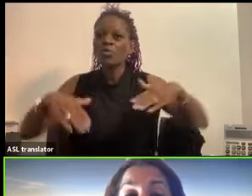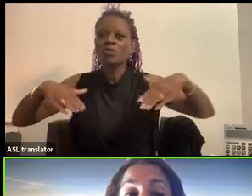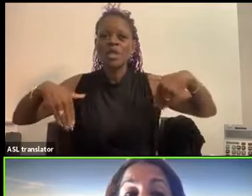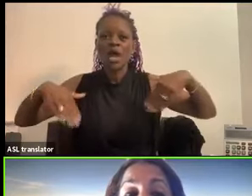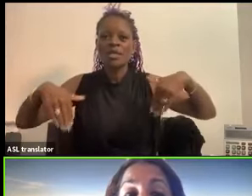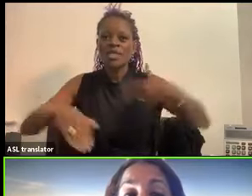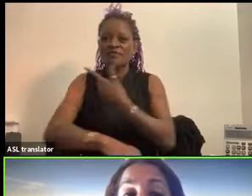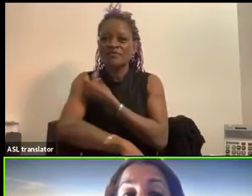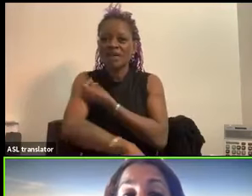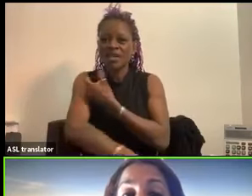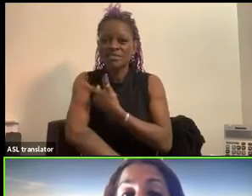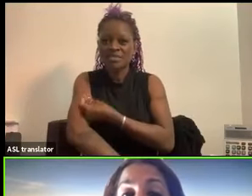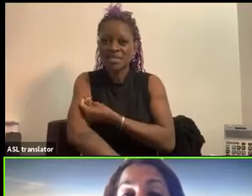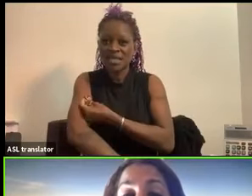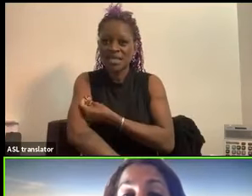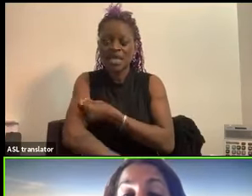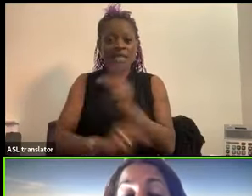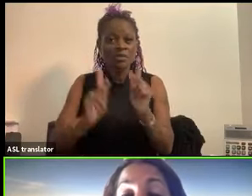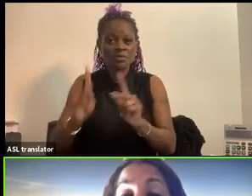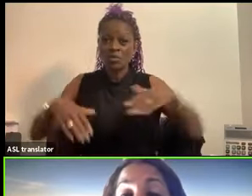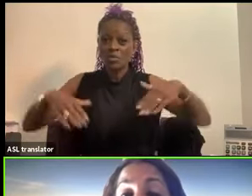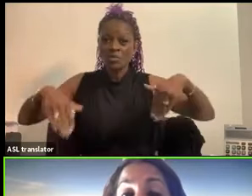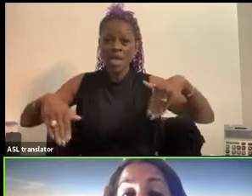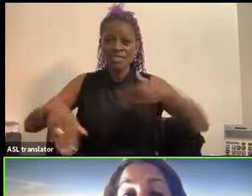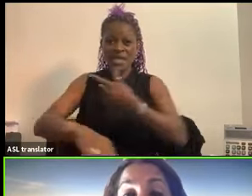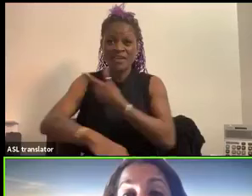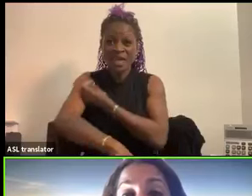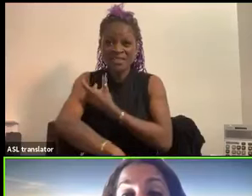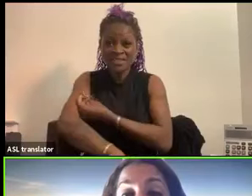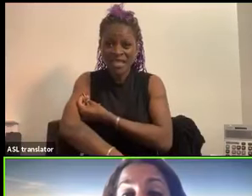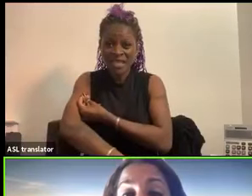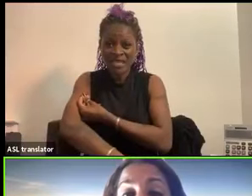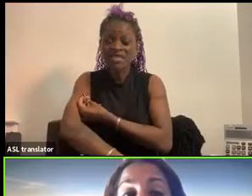Those who have not yet received the vaccine are much more likely to experience